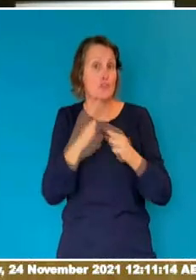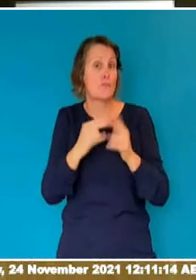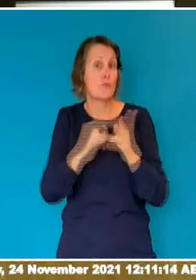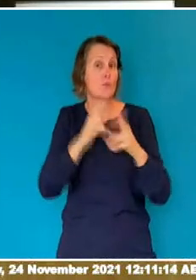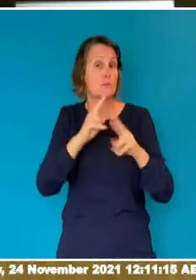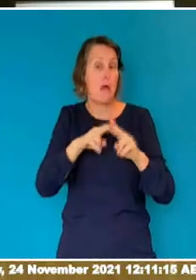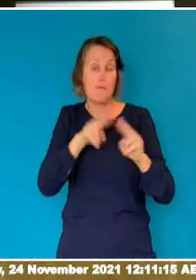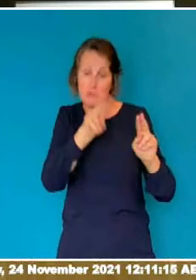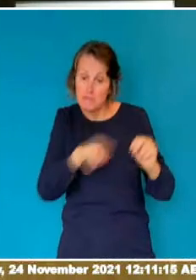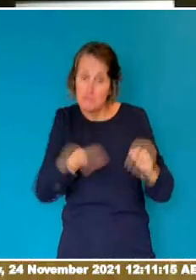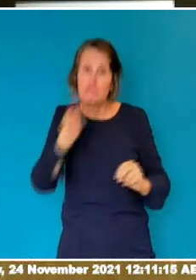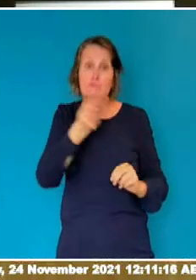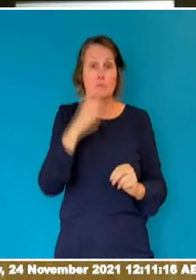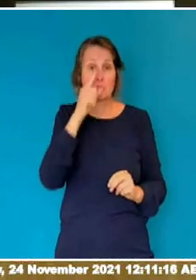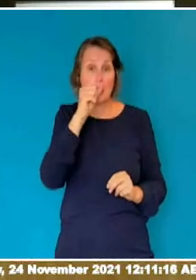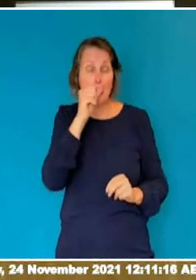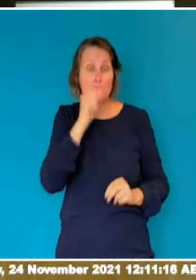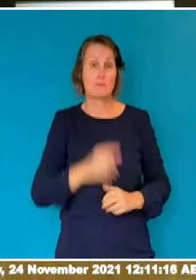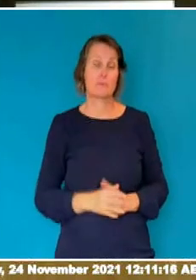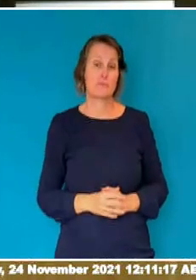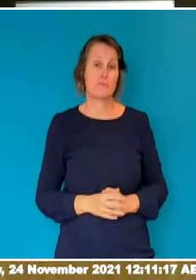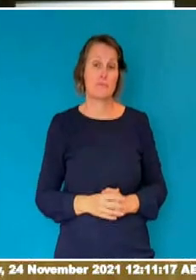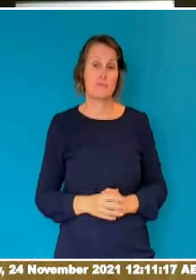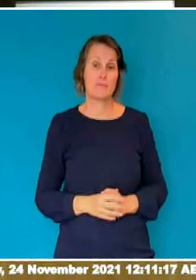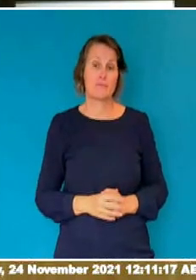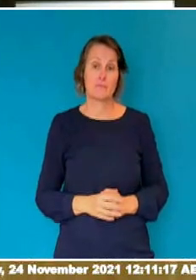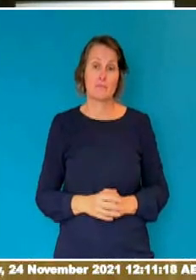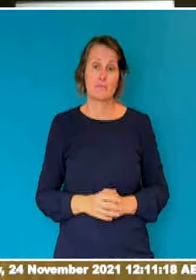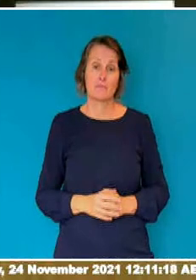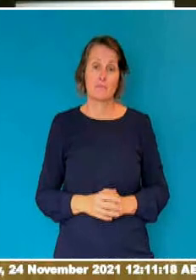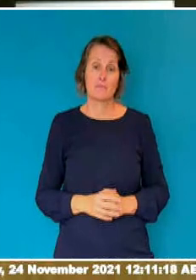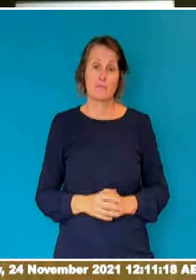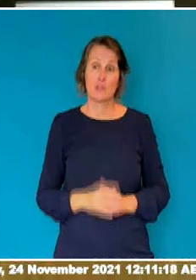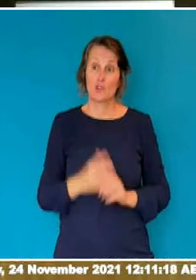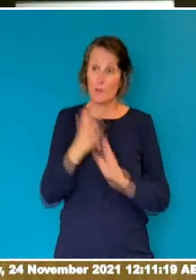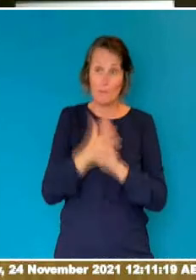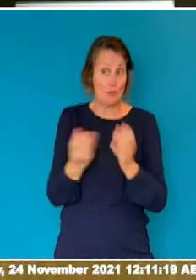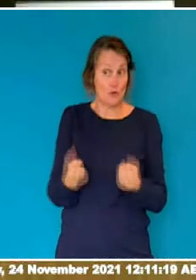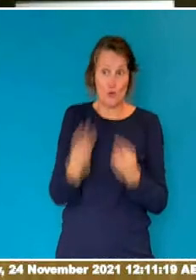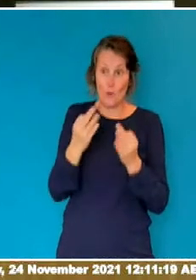That takes the place of policy, did you say? Yes.